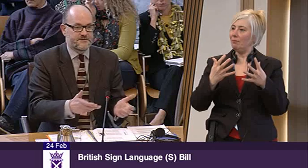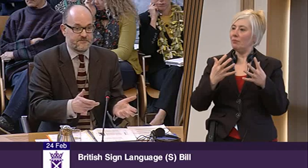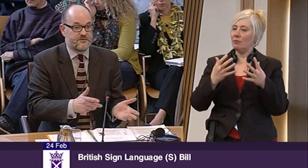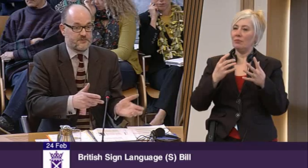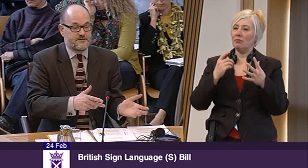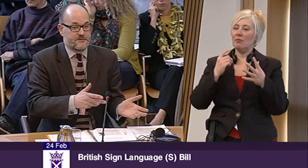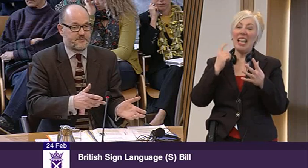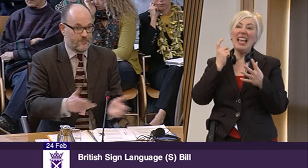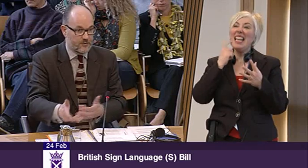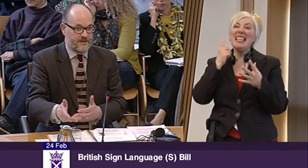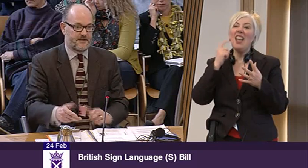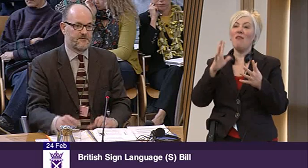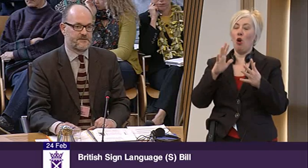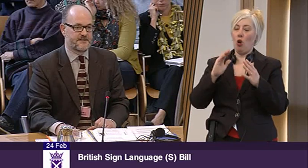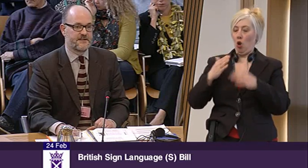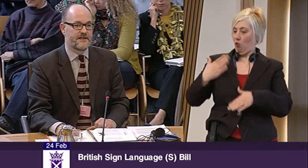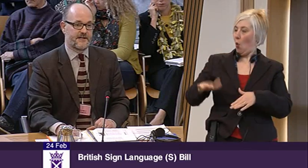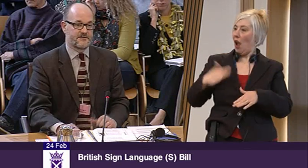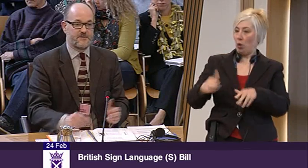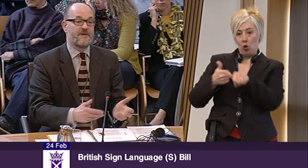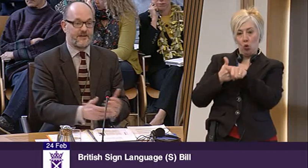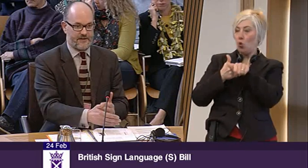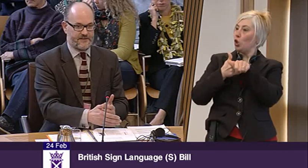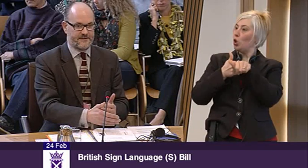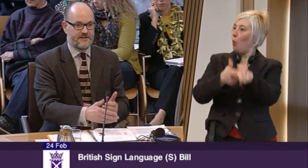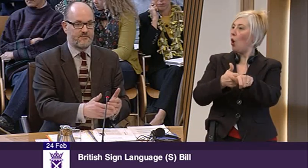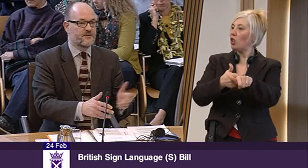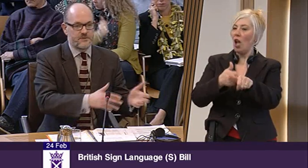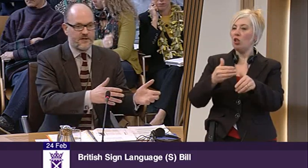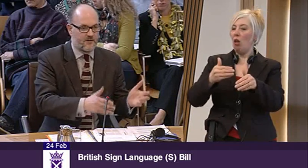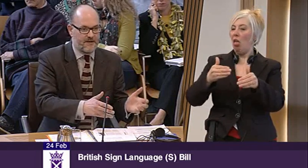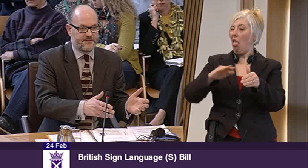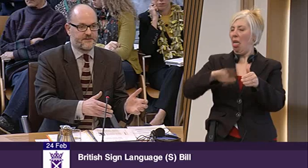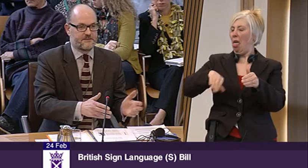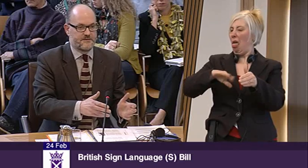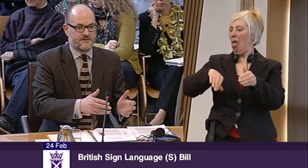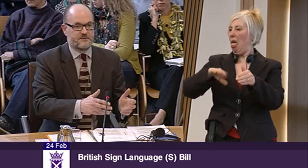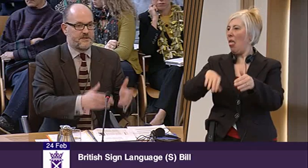to support that community to be backgrounded, because we know about other communities. We